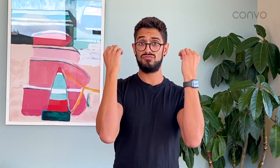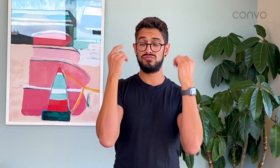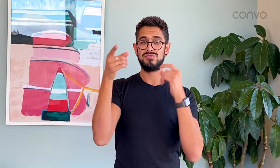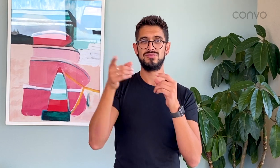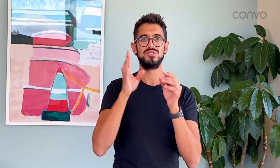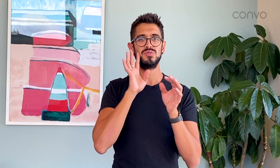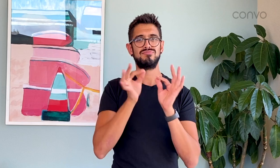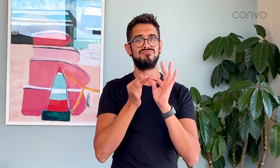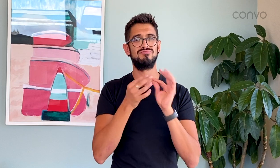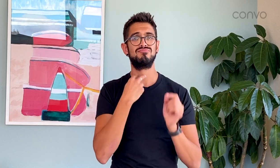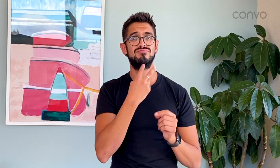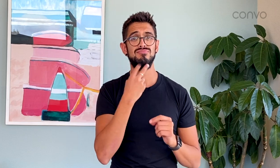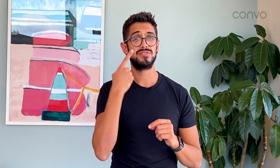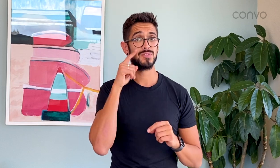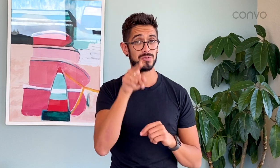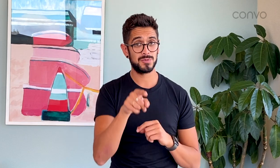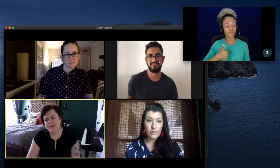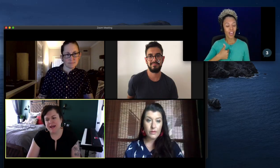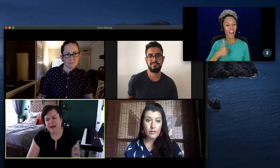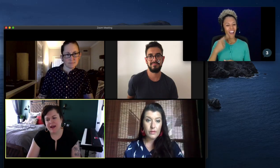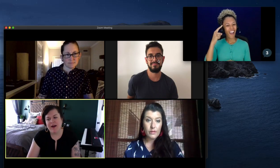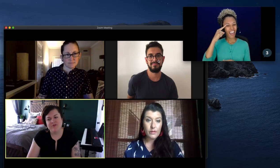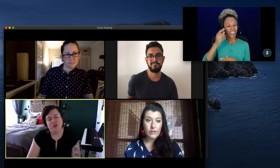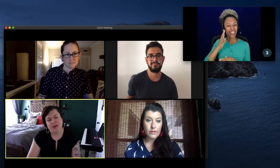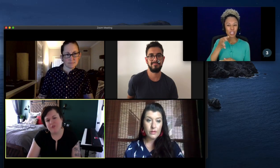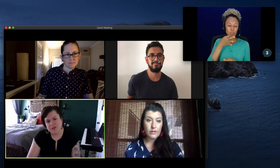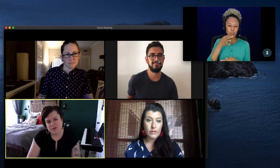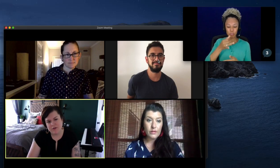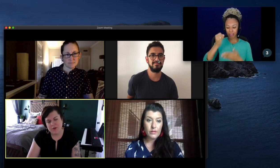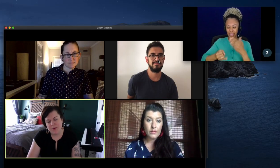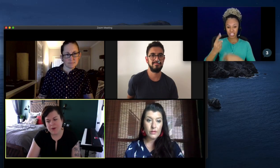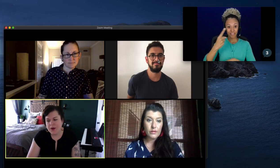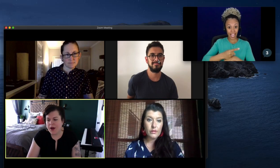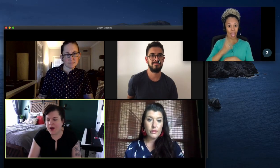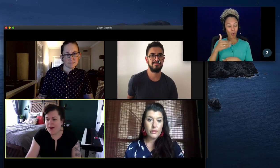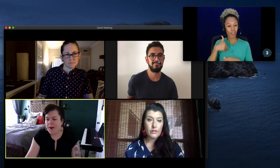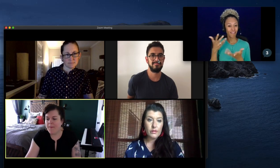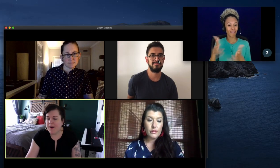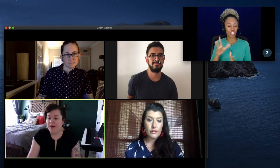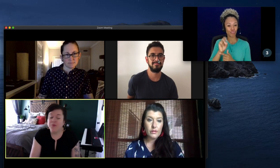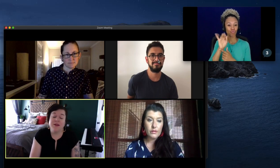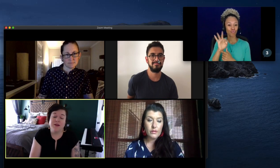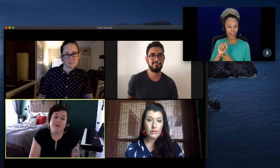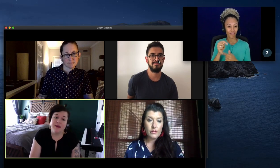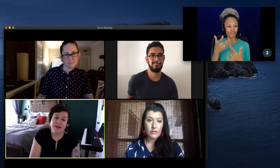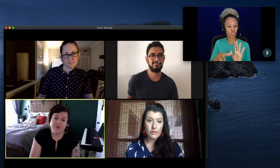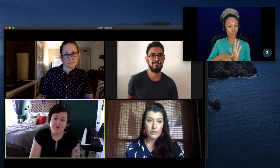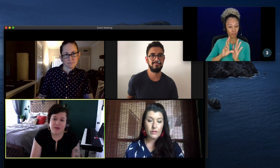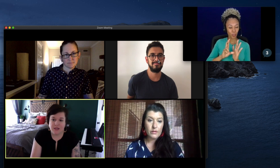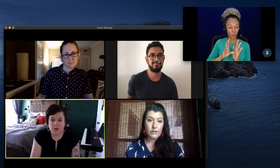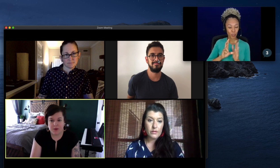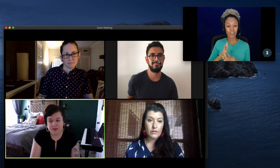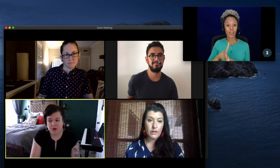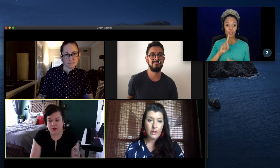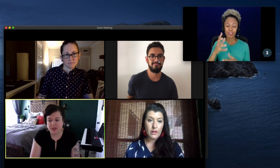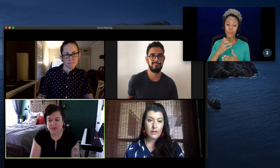When you sign, VI will voice for you. I think I will have a finished draft by the end of day ready for review.